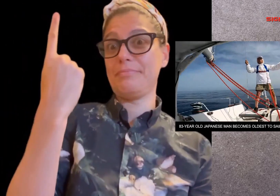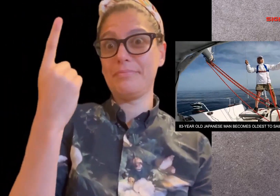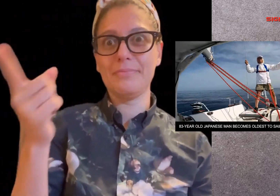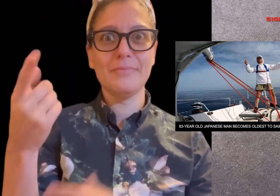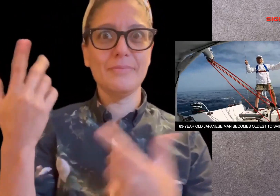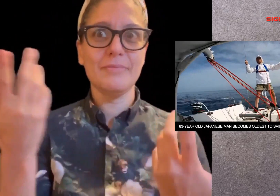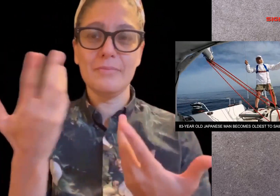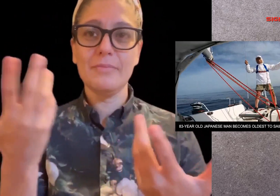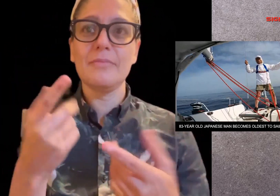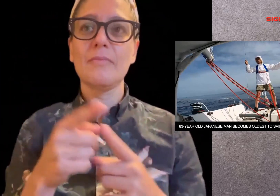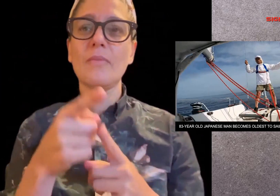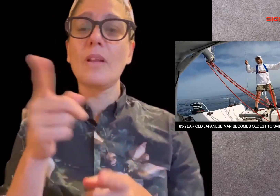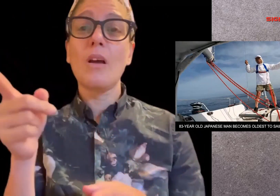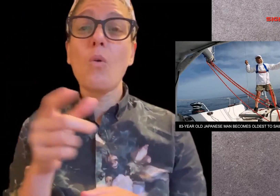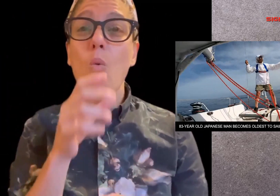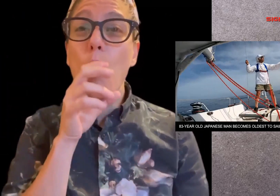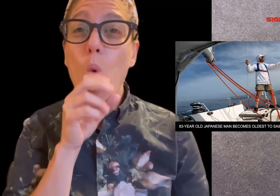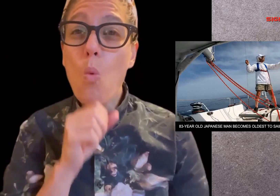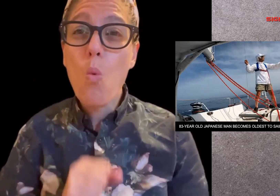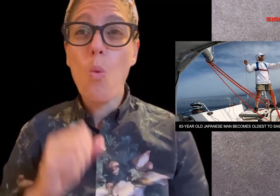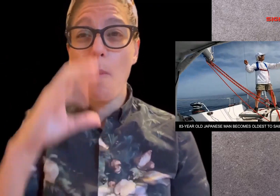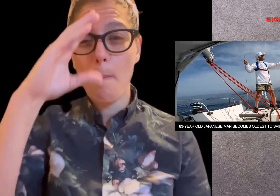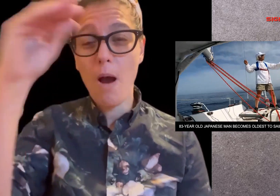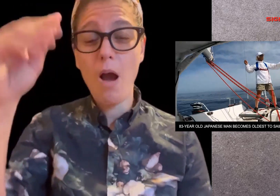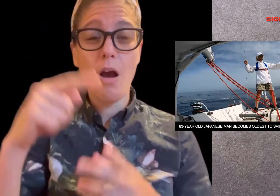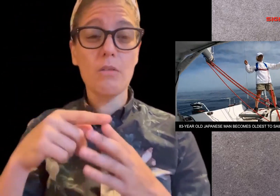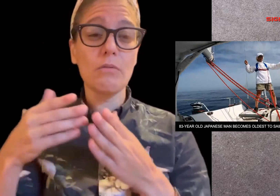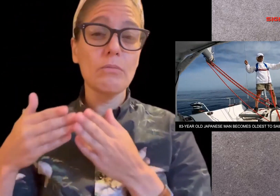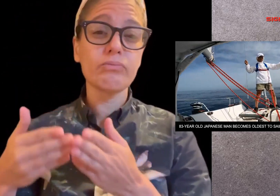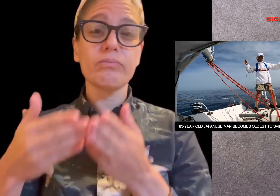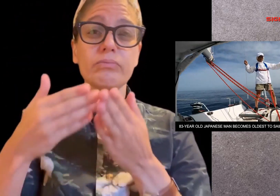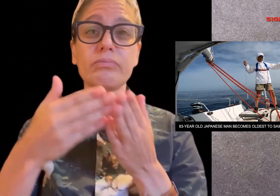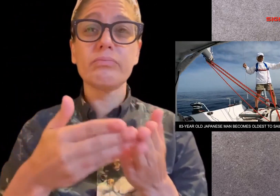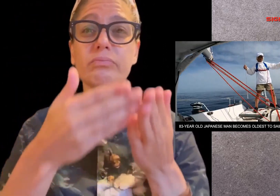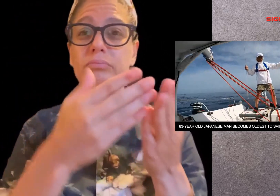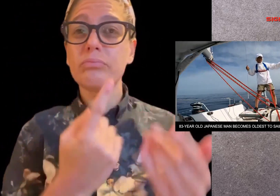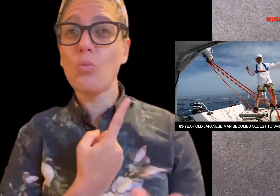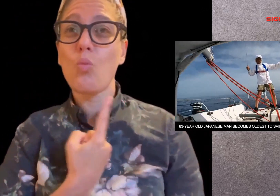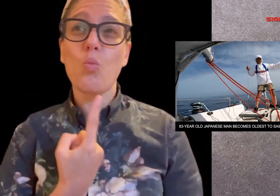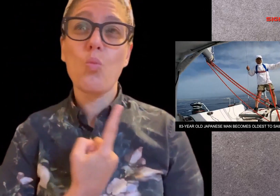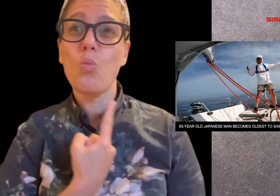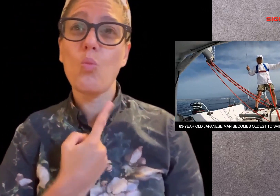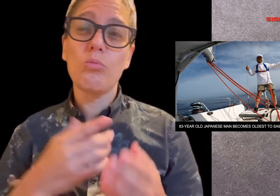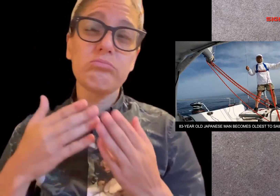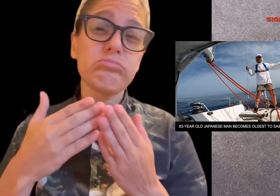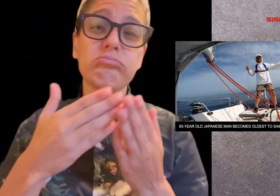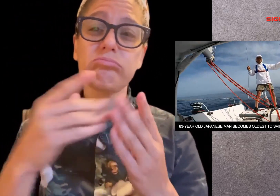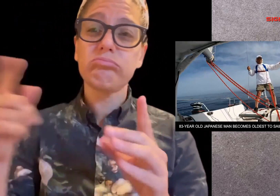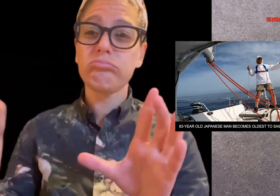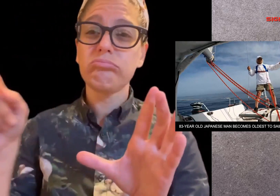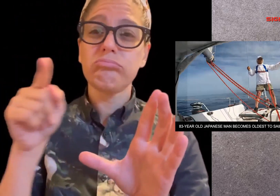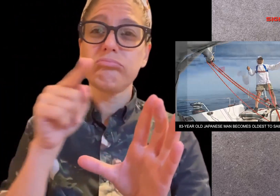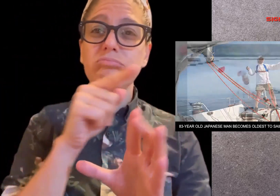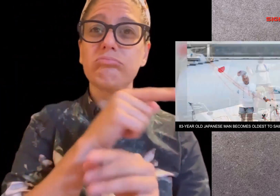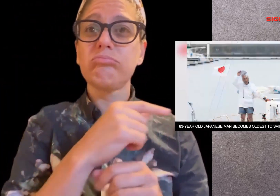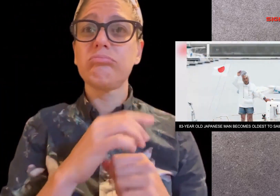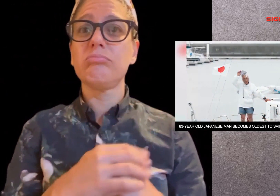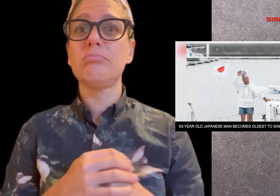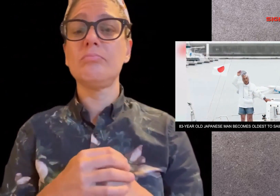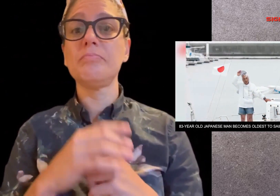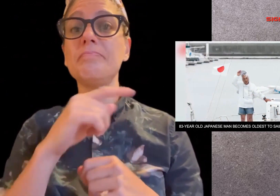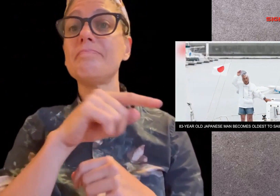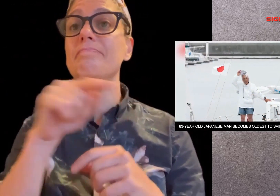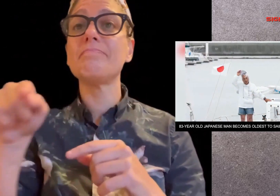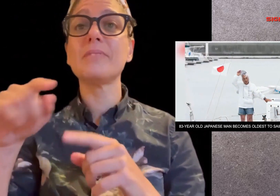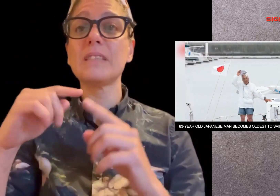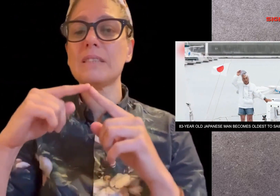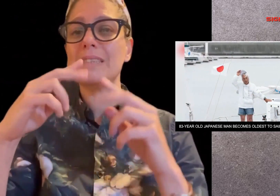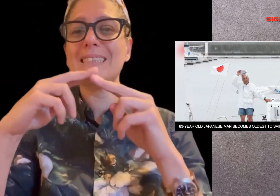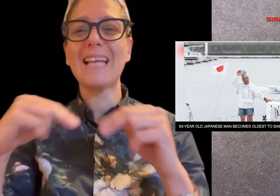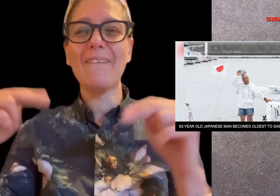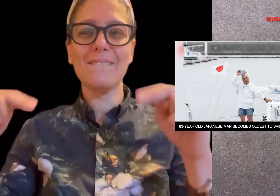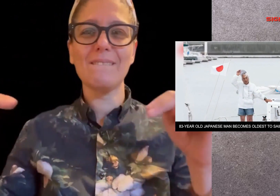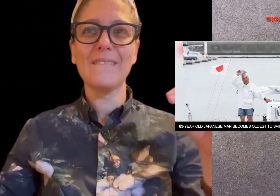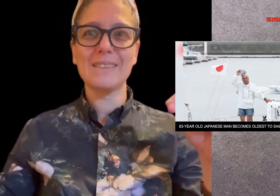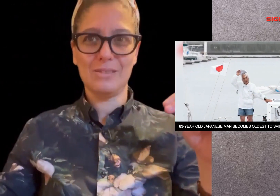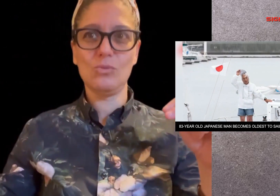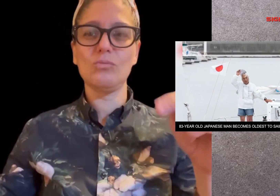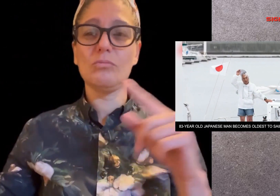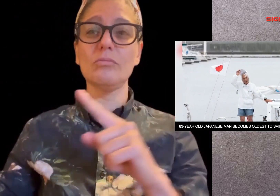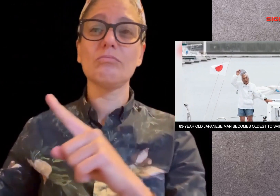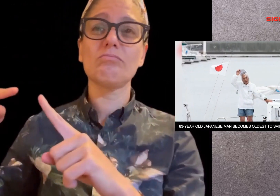Horie set a record he is now the oldest person to sail nonstop across the Pacific Ocean he